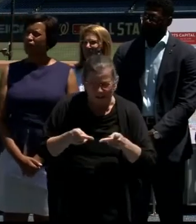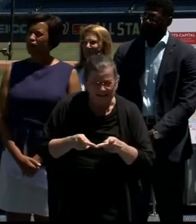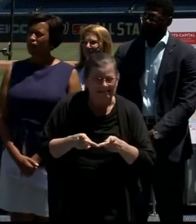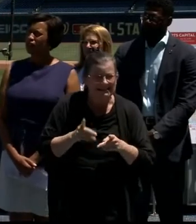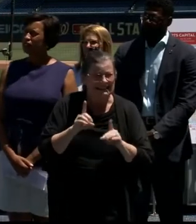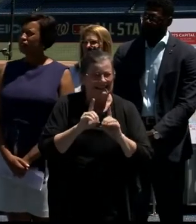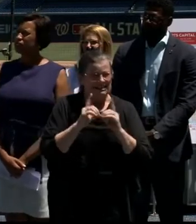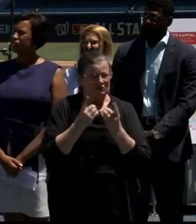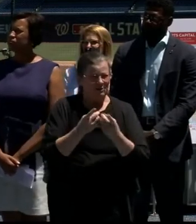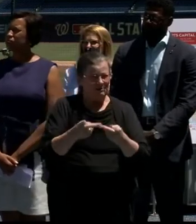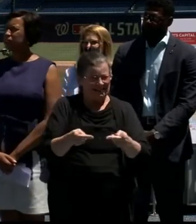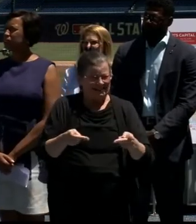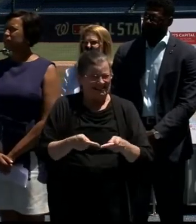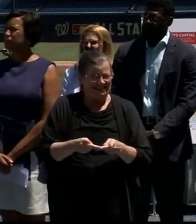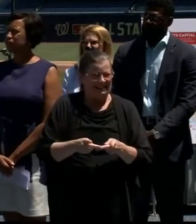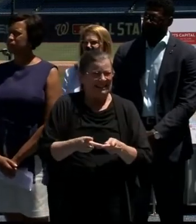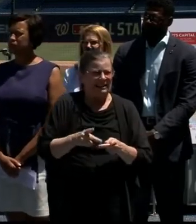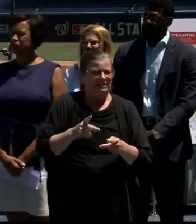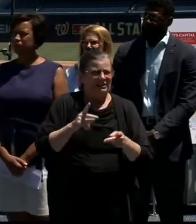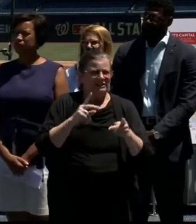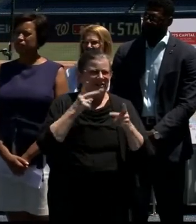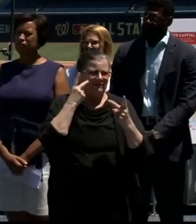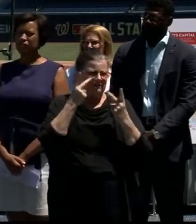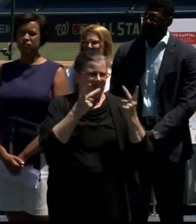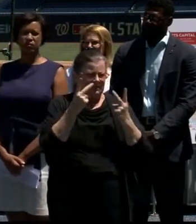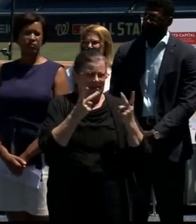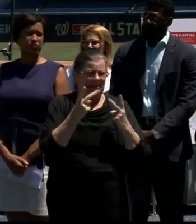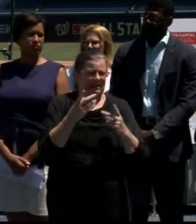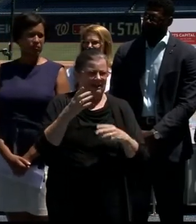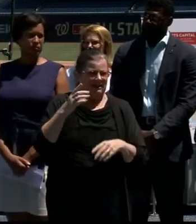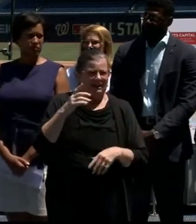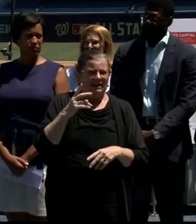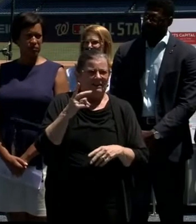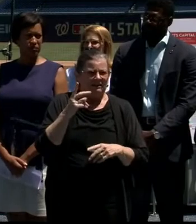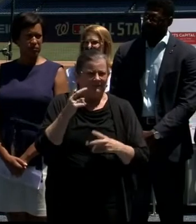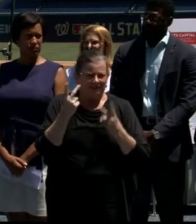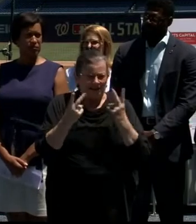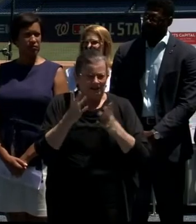SPORTSCAPITAL.DC.GOV FOR SPECIFICS.